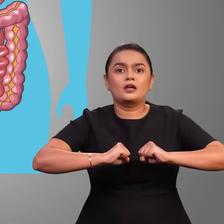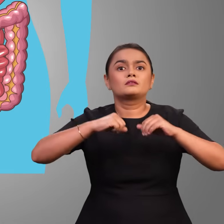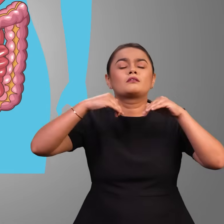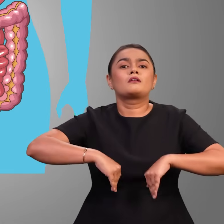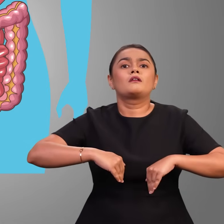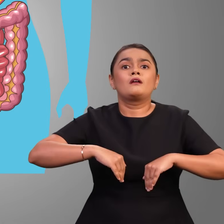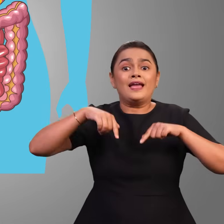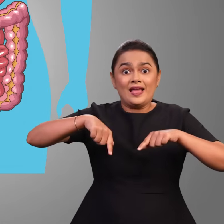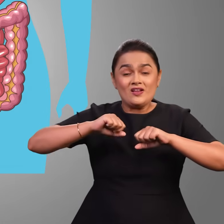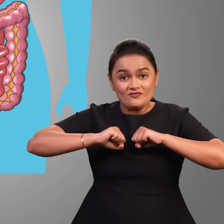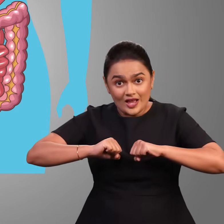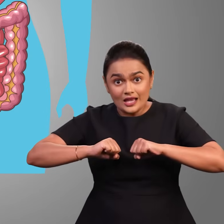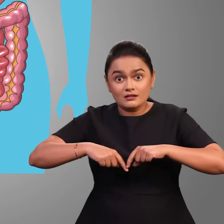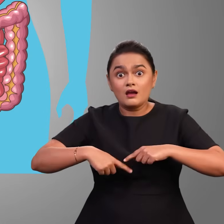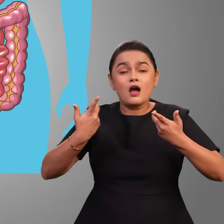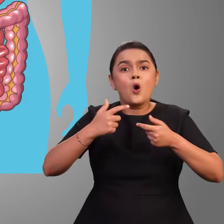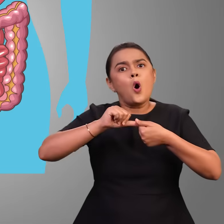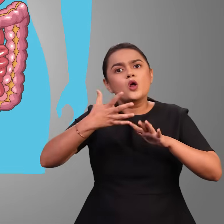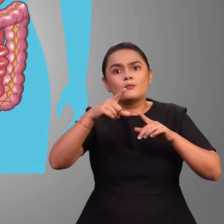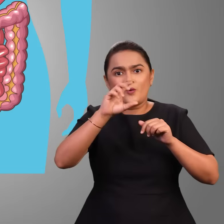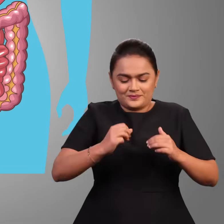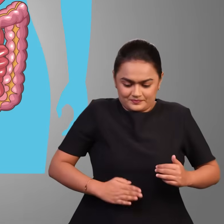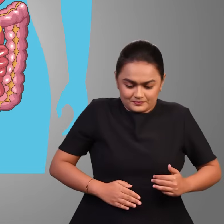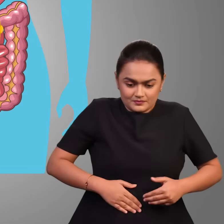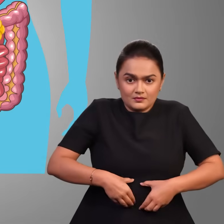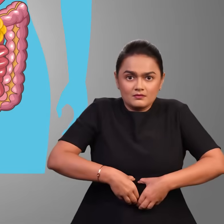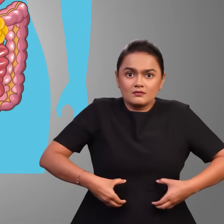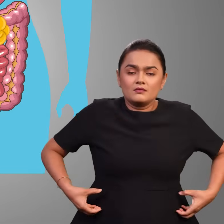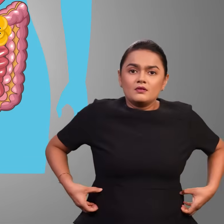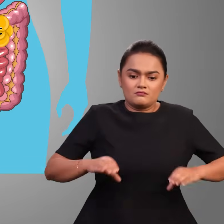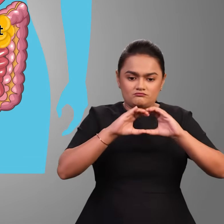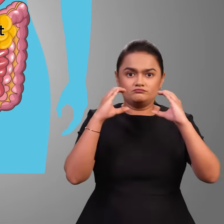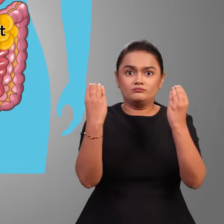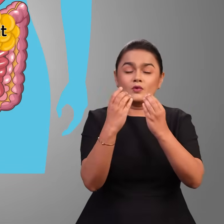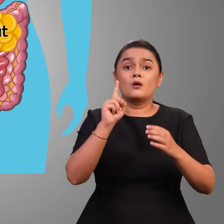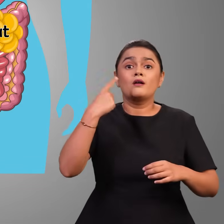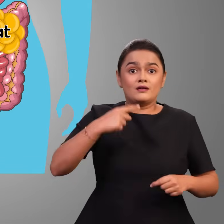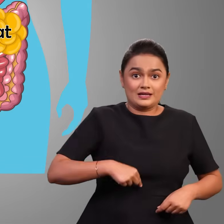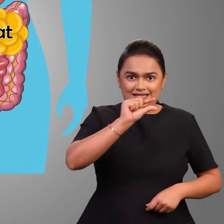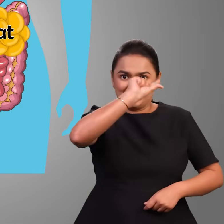that fat typically gets deposited around your belly area and around your intestine.